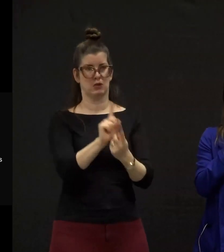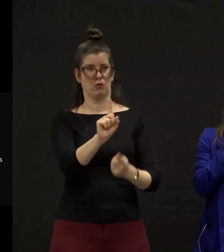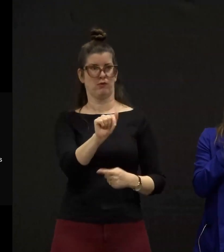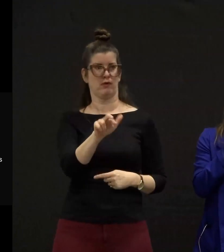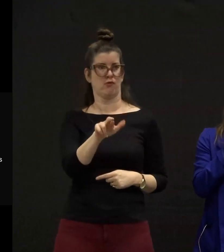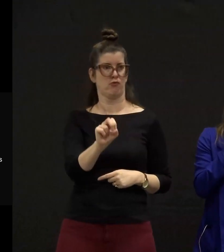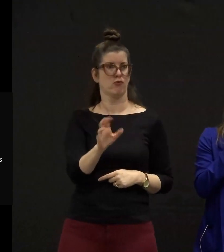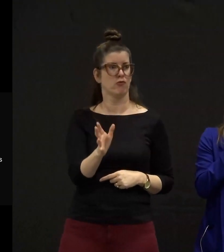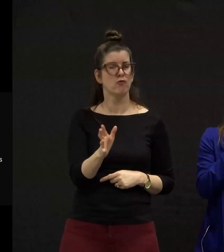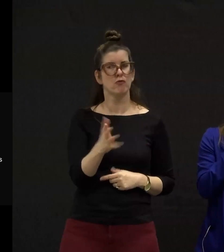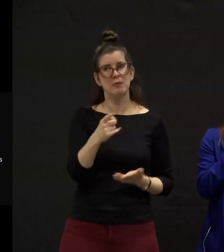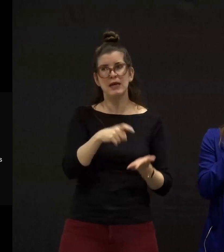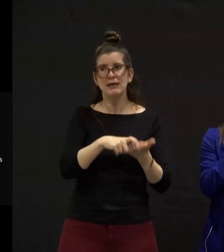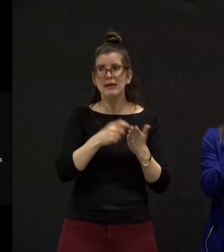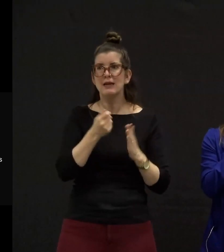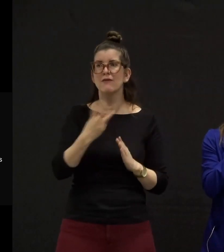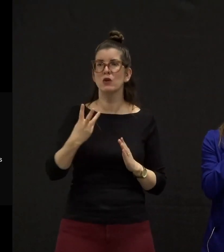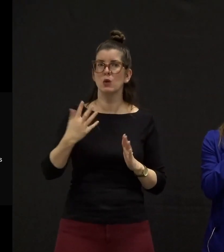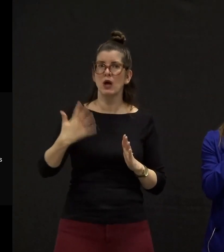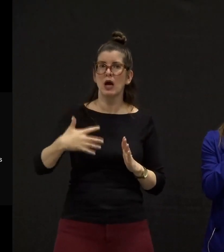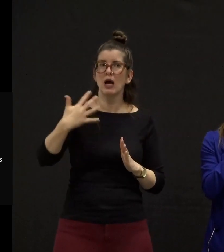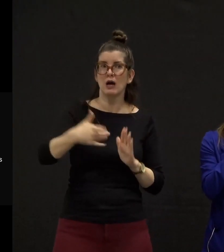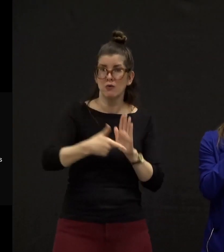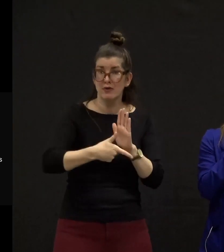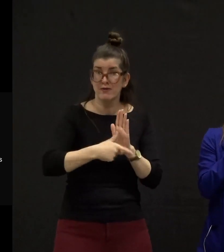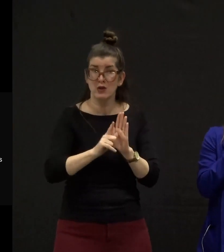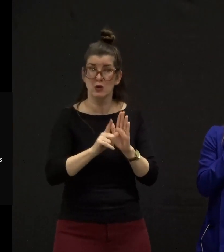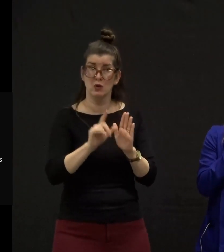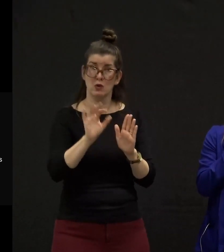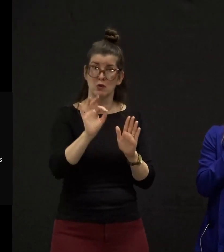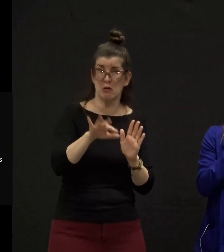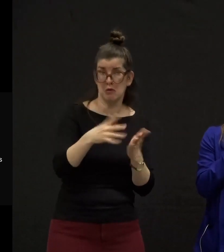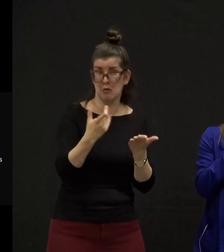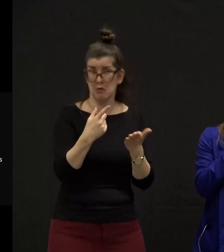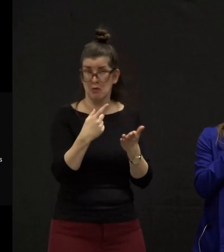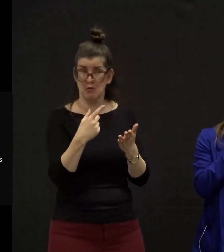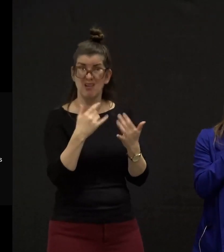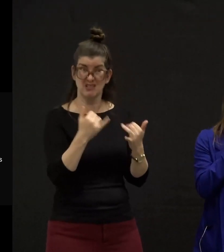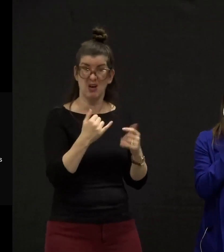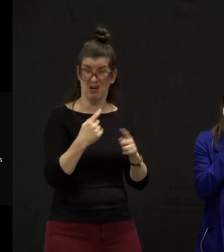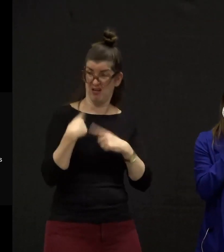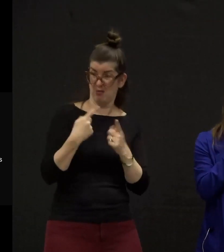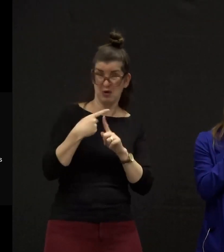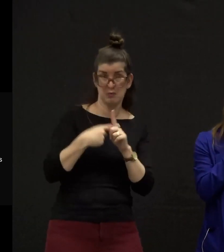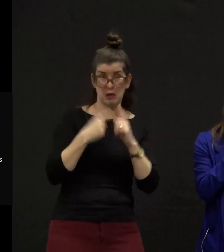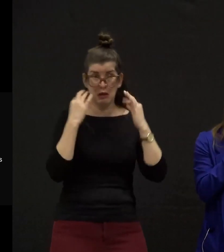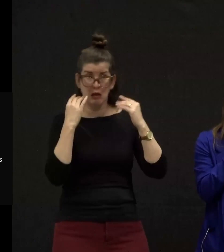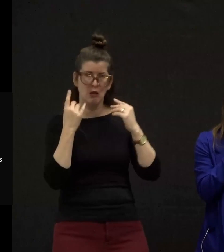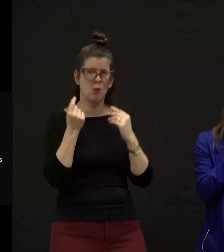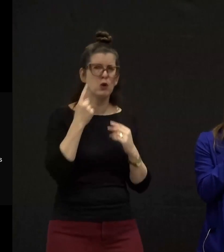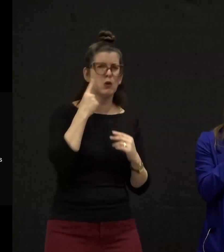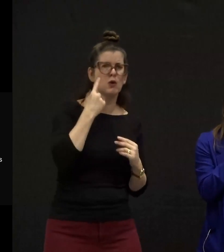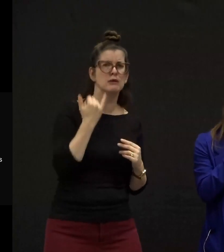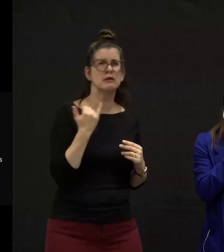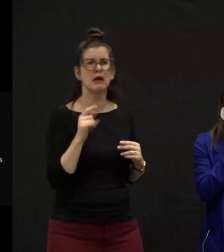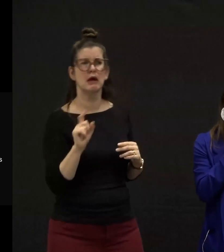It might take a few times to review these resources. Like, what do you think about this now? What are your thoughts now? Any different? Are you, you're ready now?